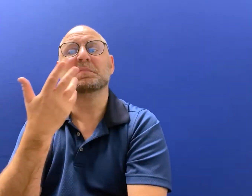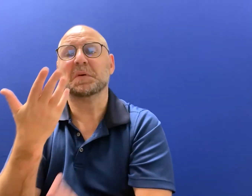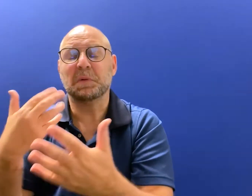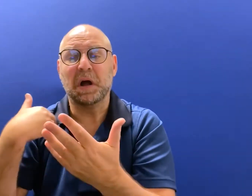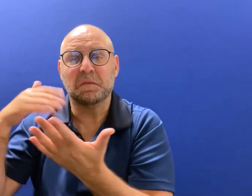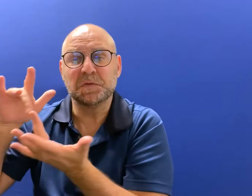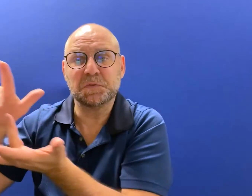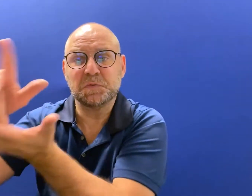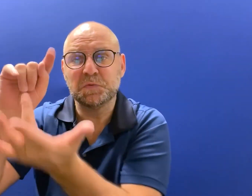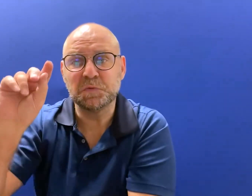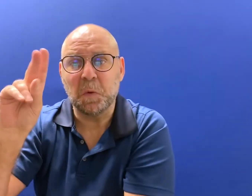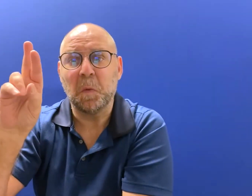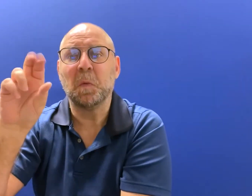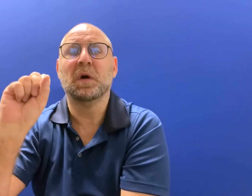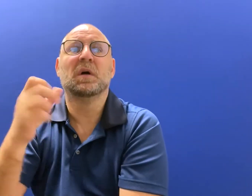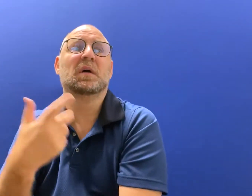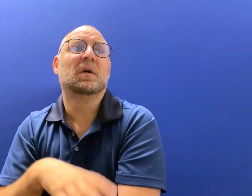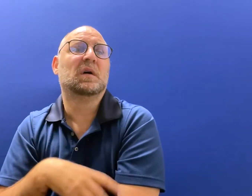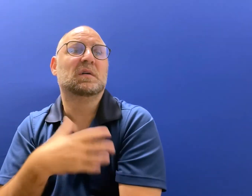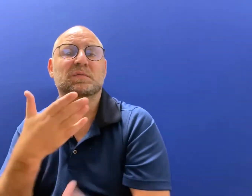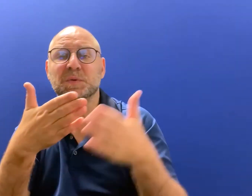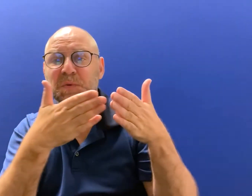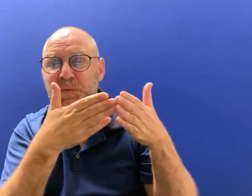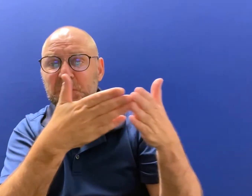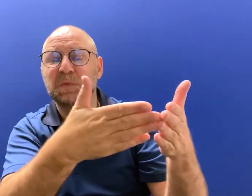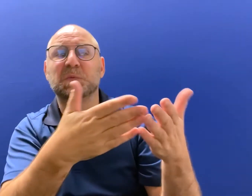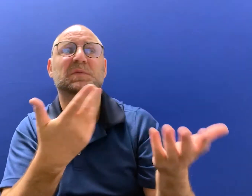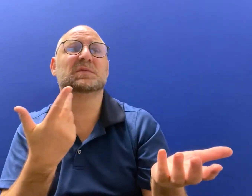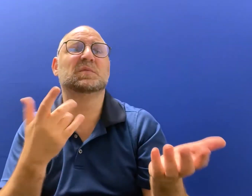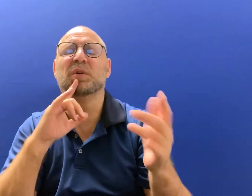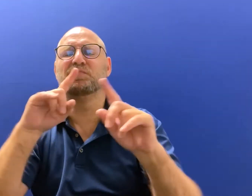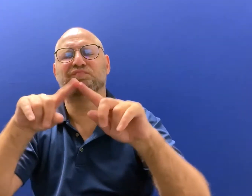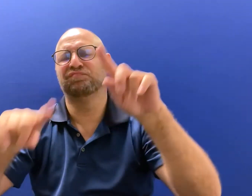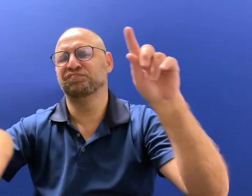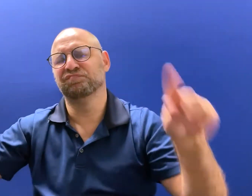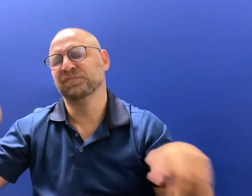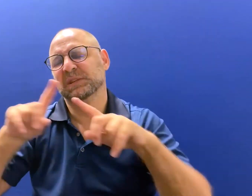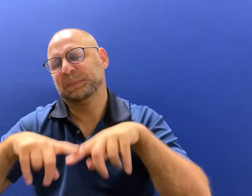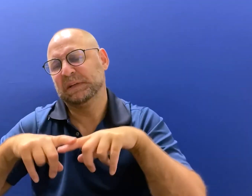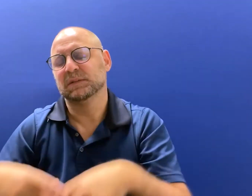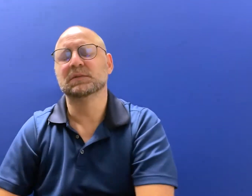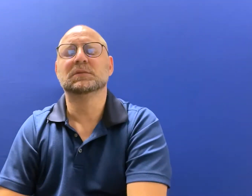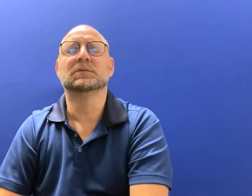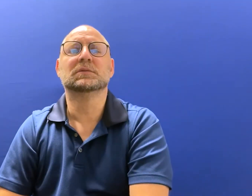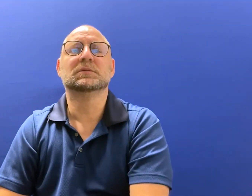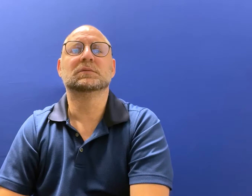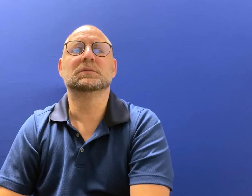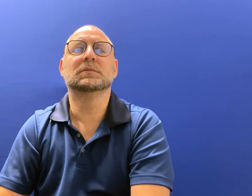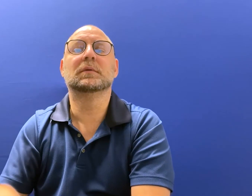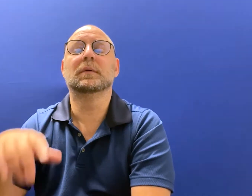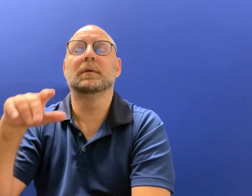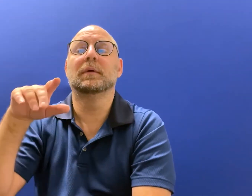We also hold tours and cruises, it depends on where it's held.